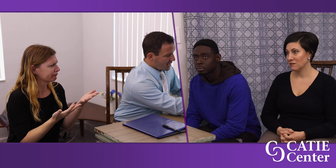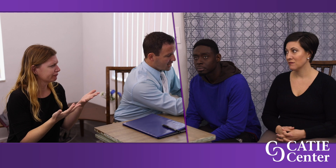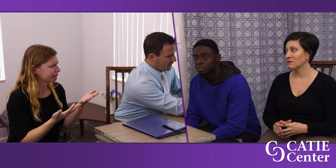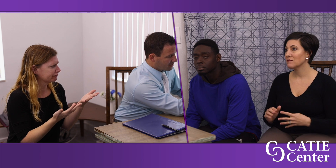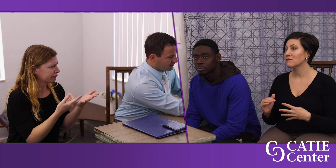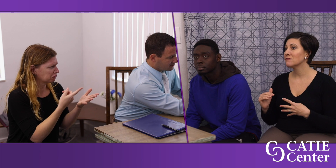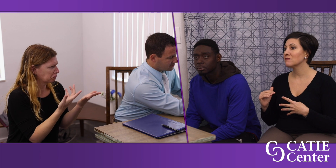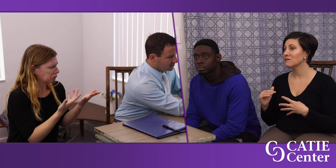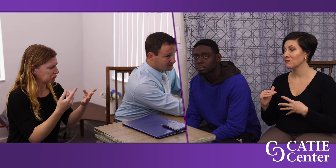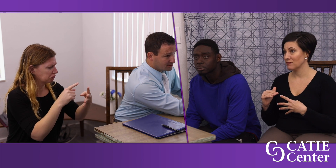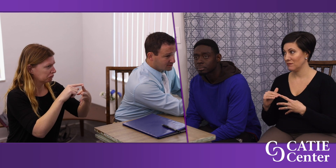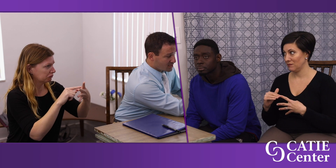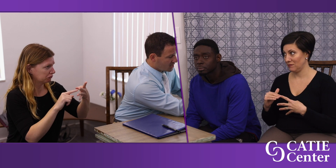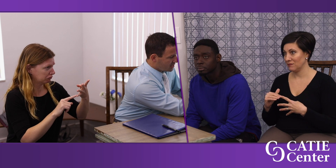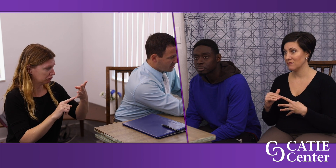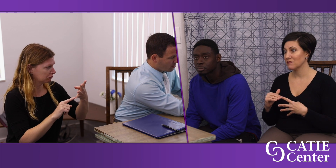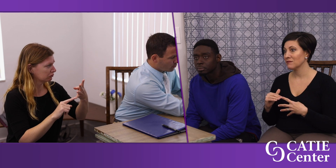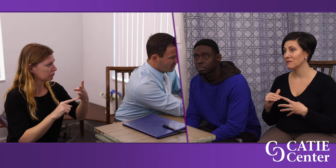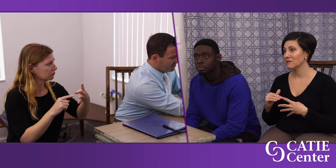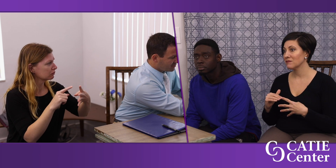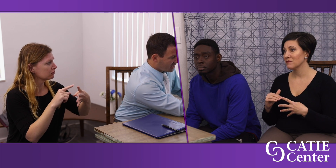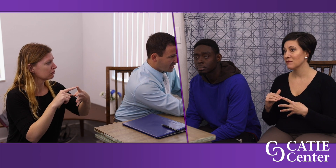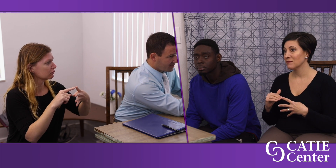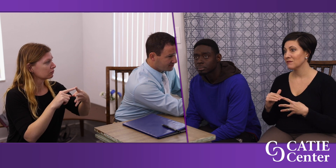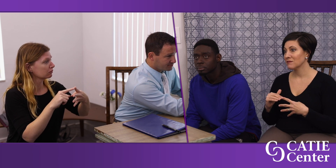A) narrow pavement ahead.